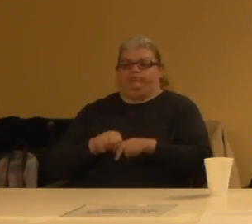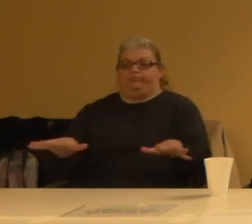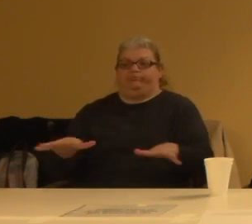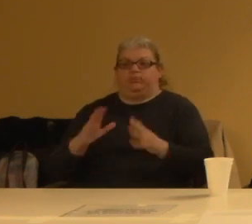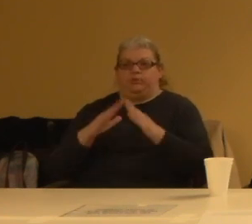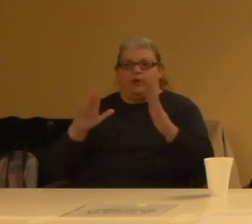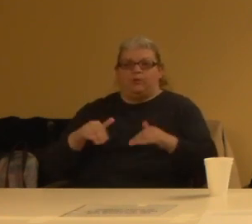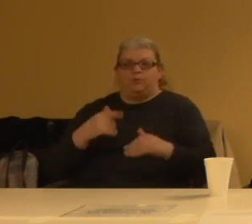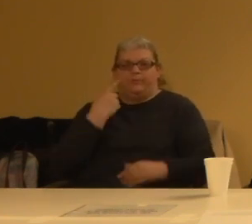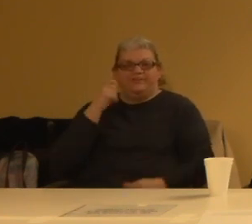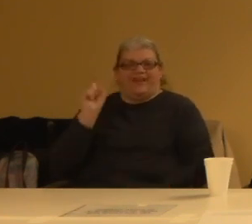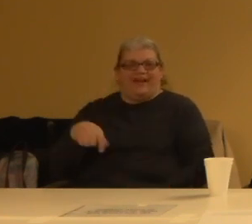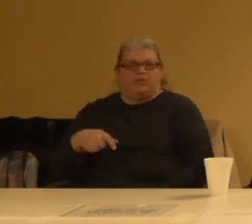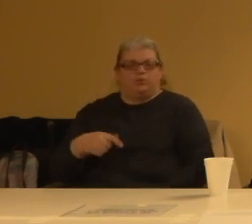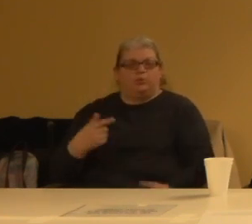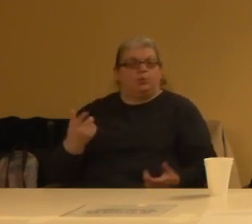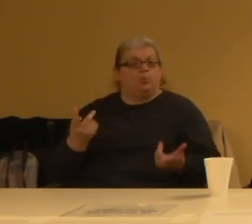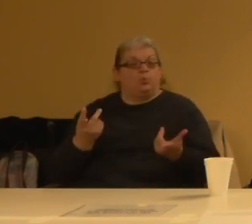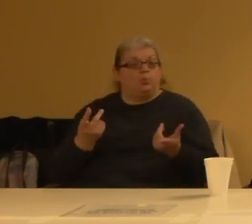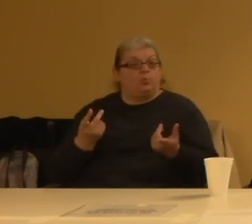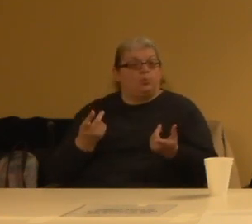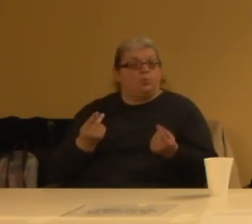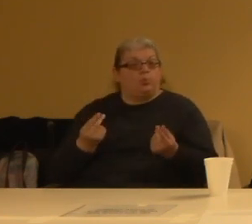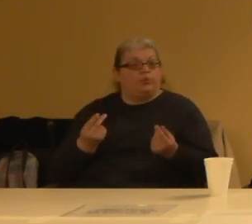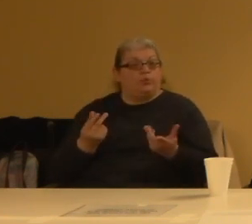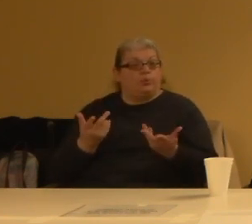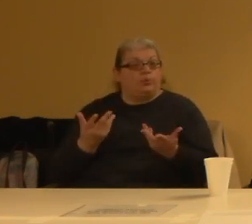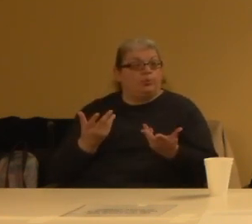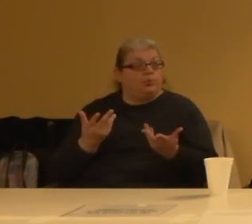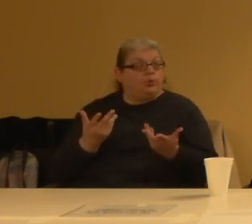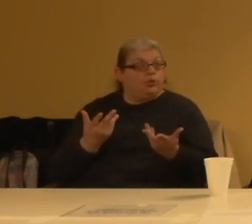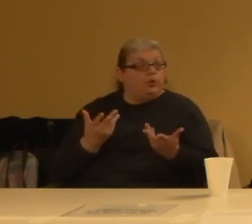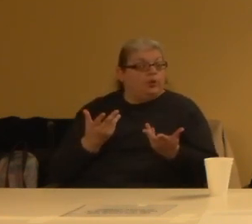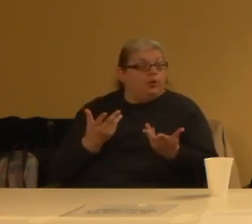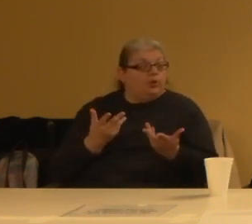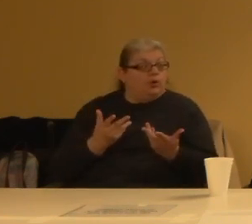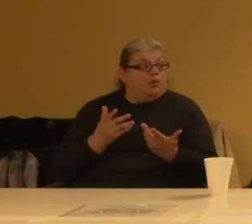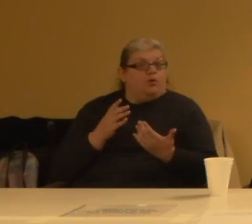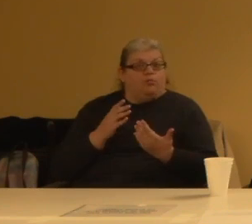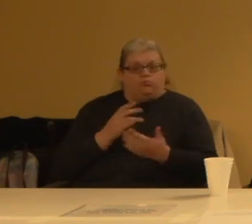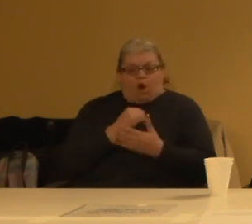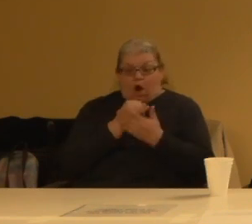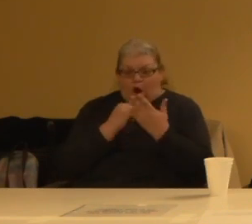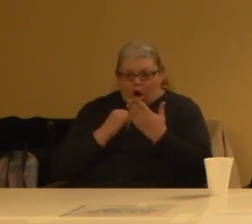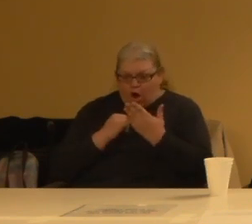what did they start looking to in order to, they started looking to all art forms to entertain